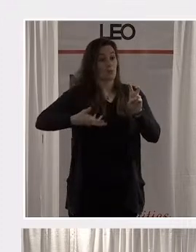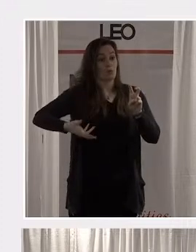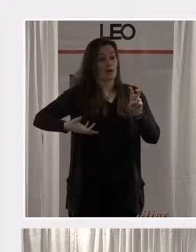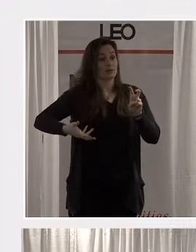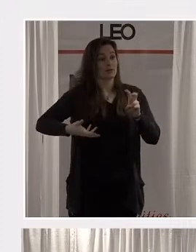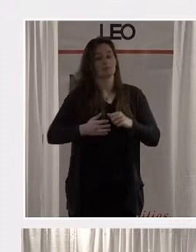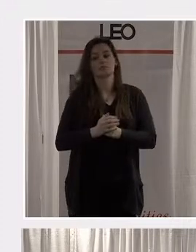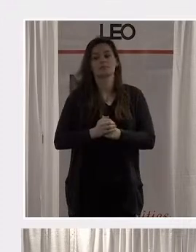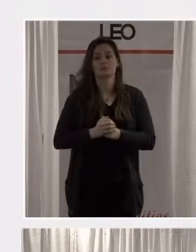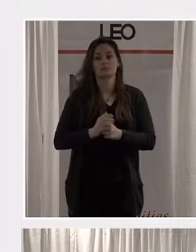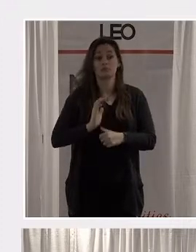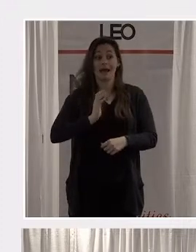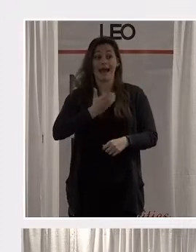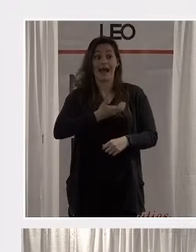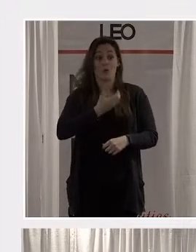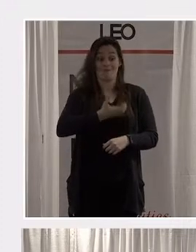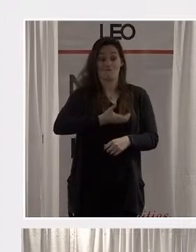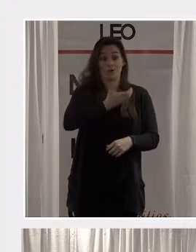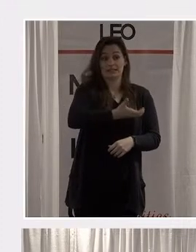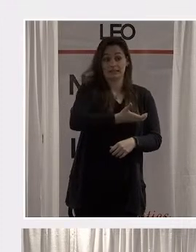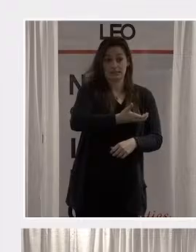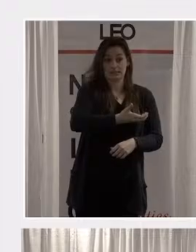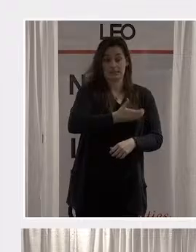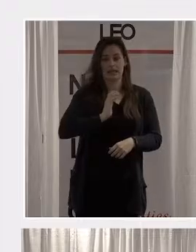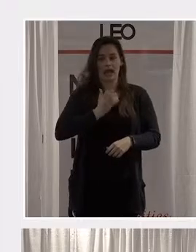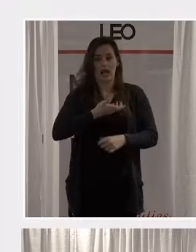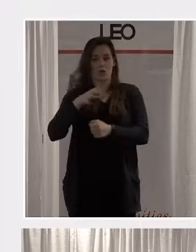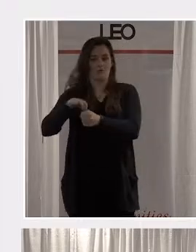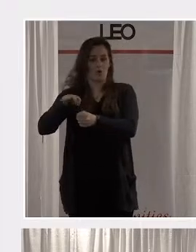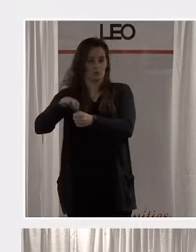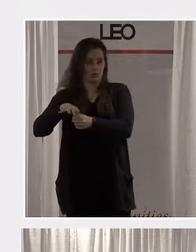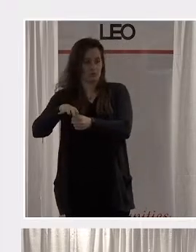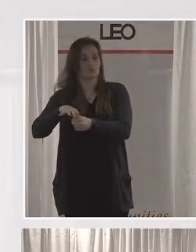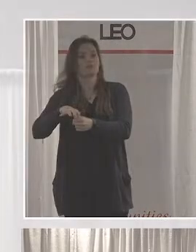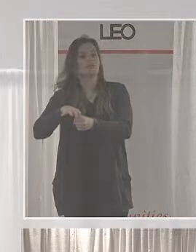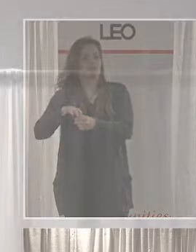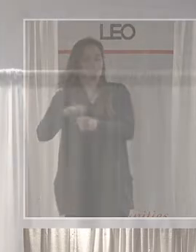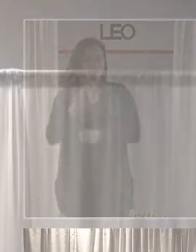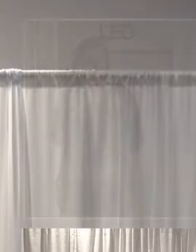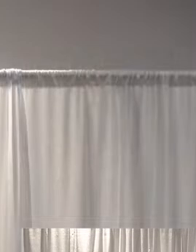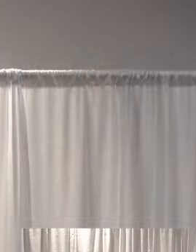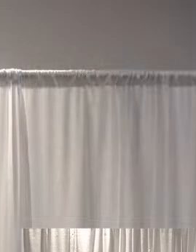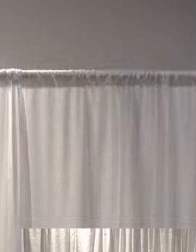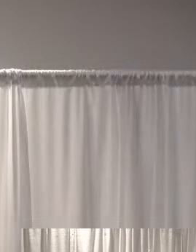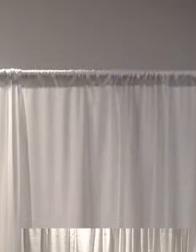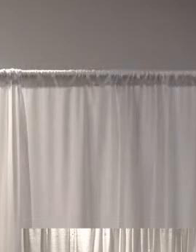OUR VOICES, OUR VOTE, DISABILITY RIGHTS IN ACTION.